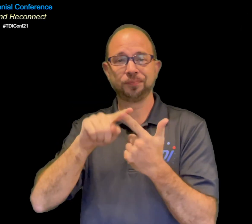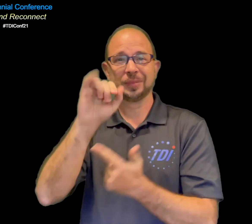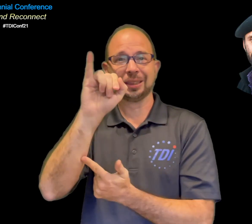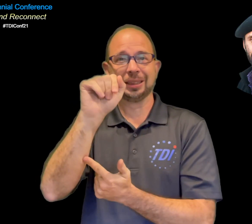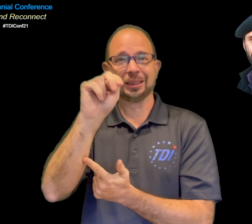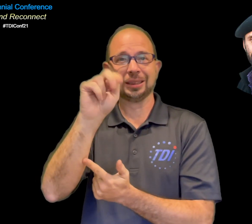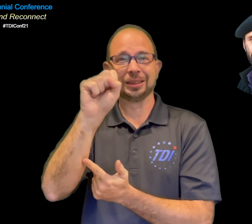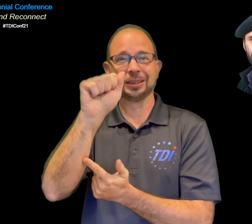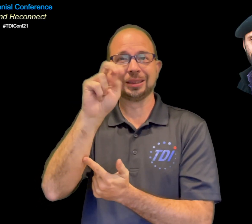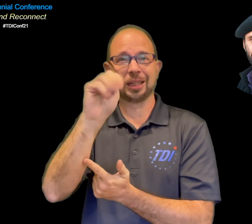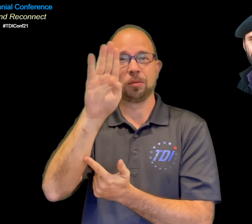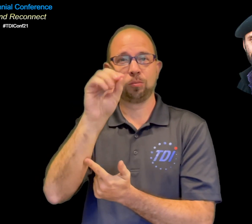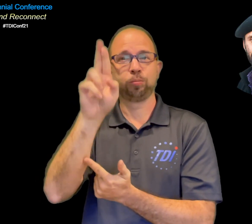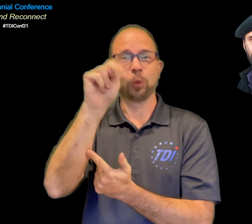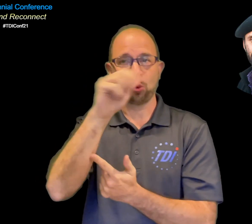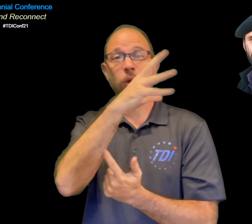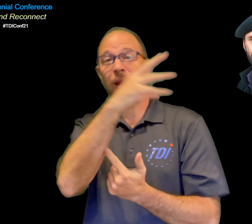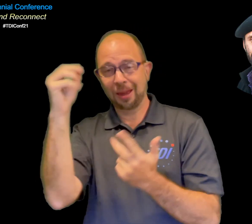Ian Sanborn,